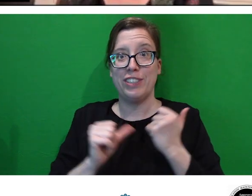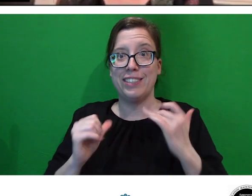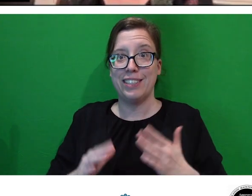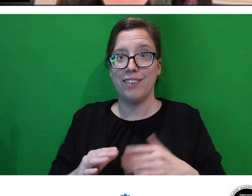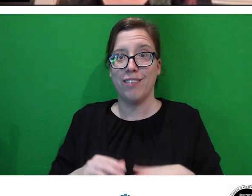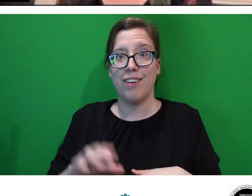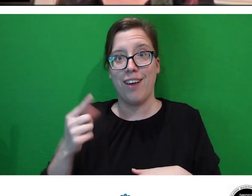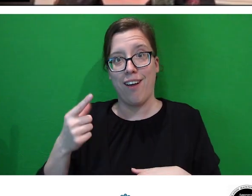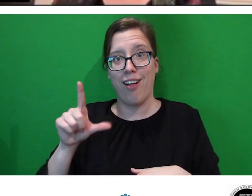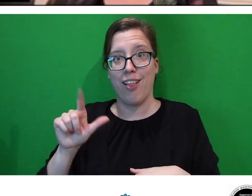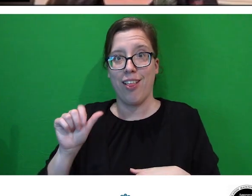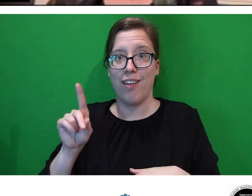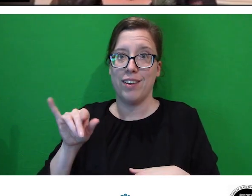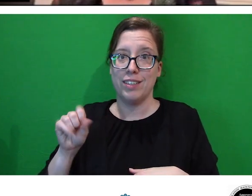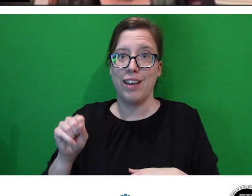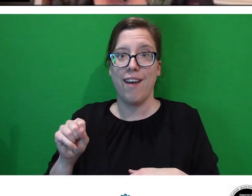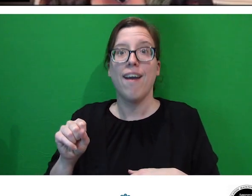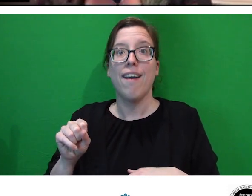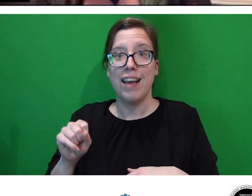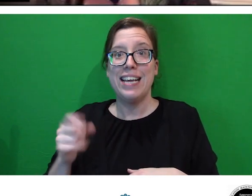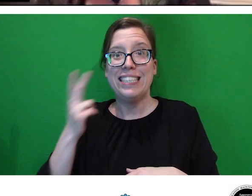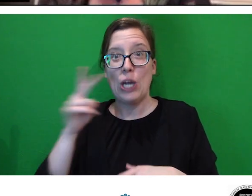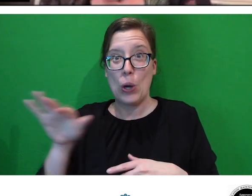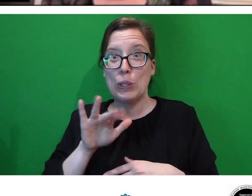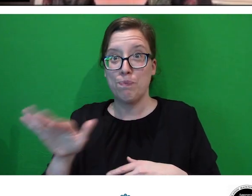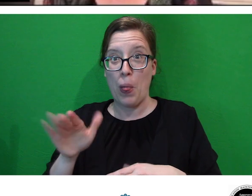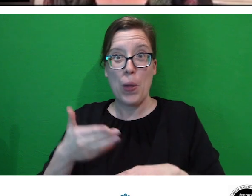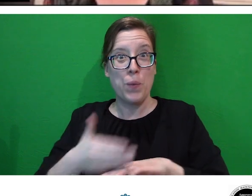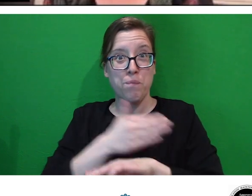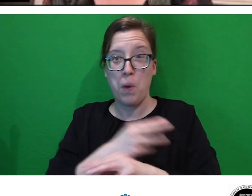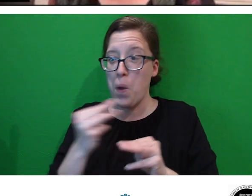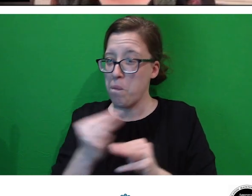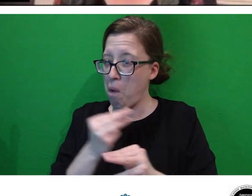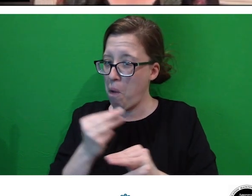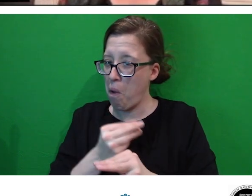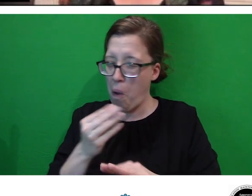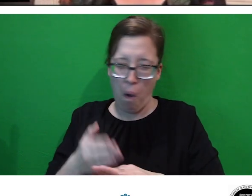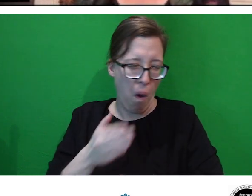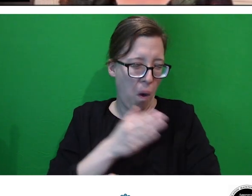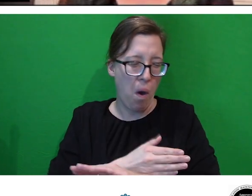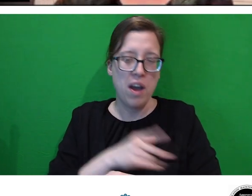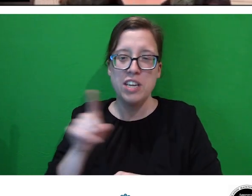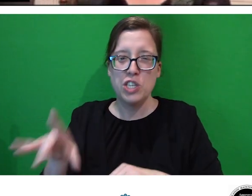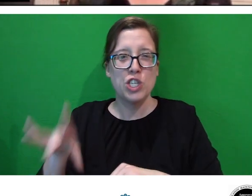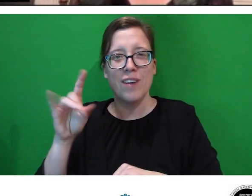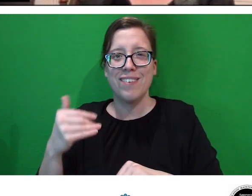I love this cartoon. Michael Giangreco did this. "After only two months as a teacher assistant,